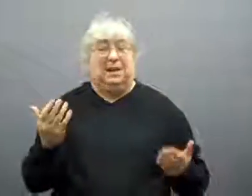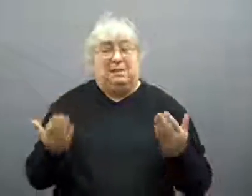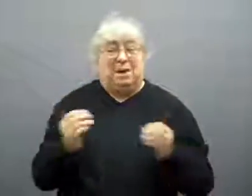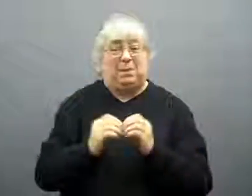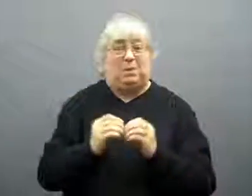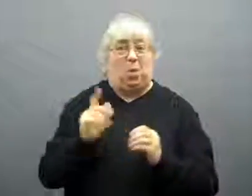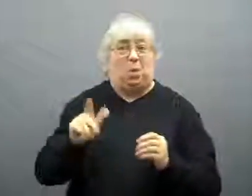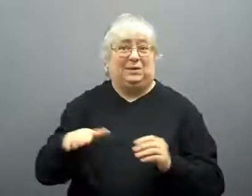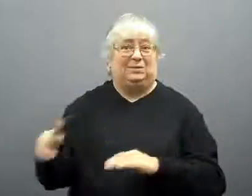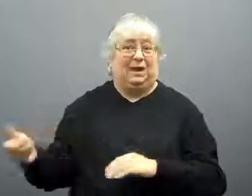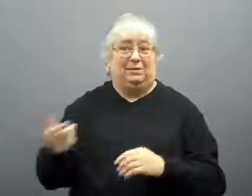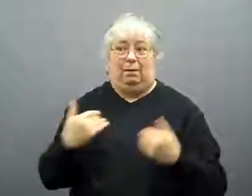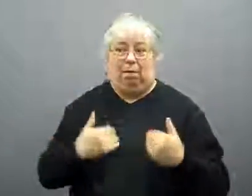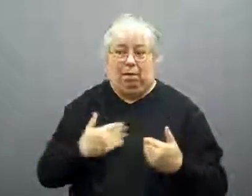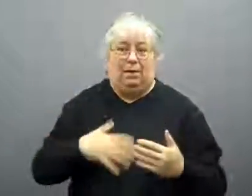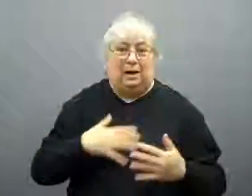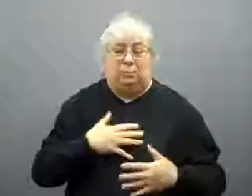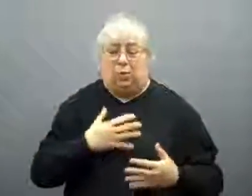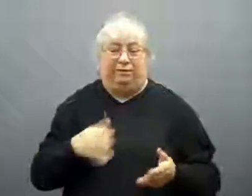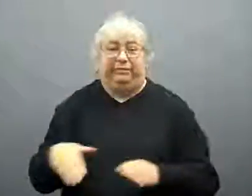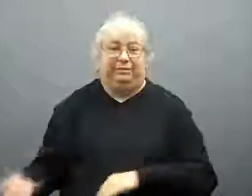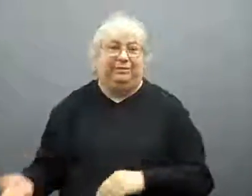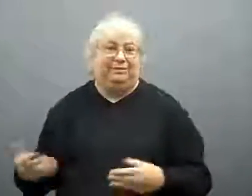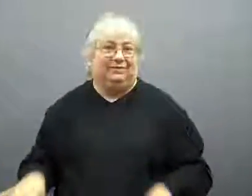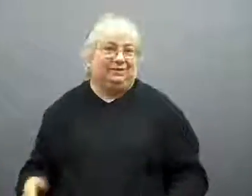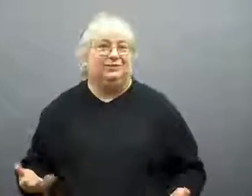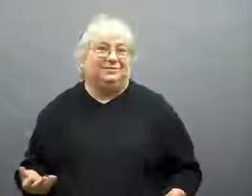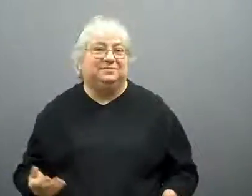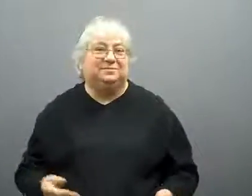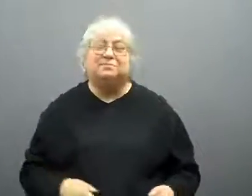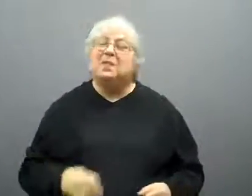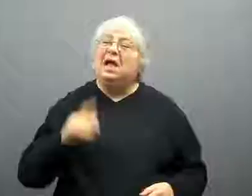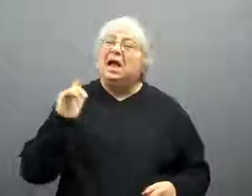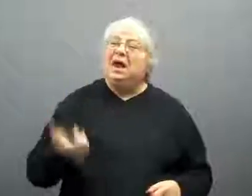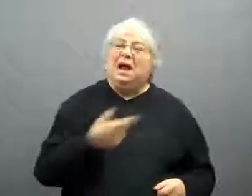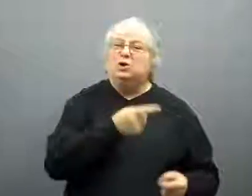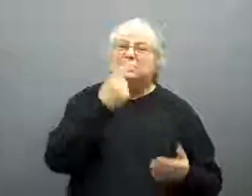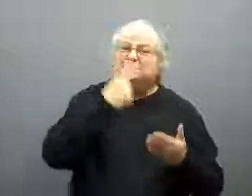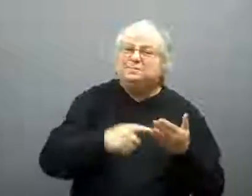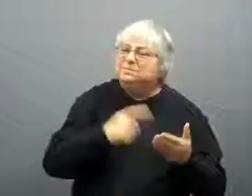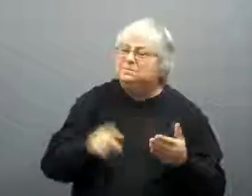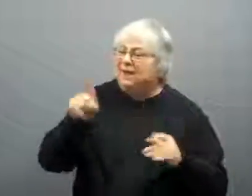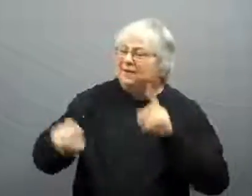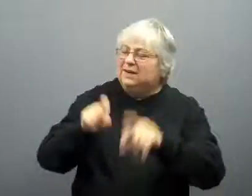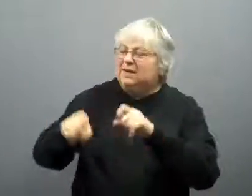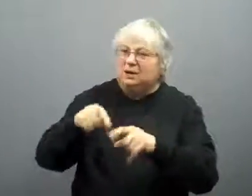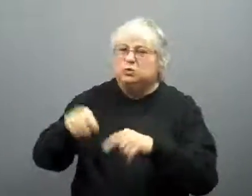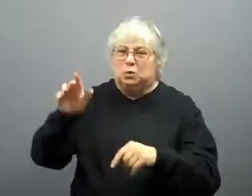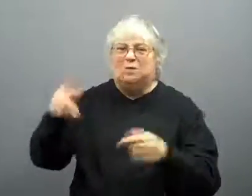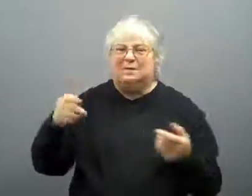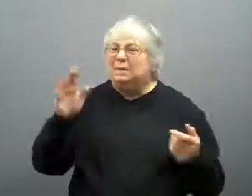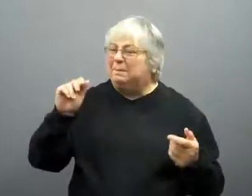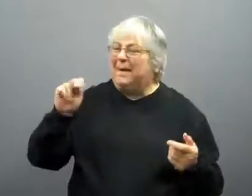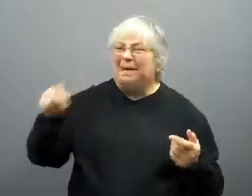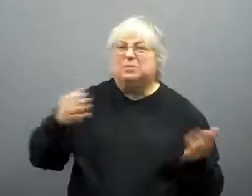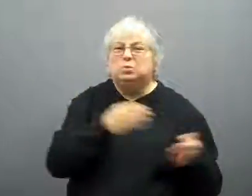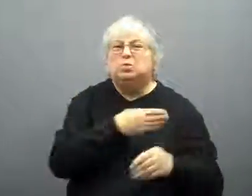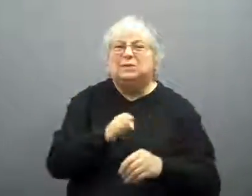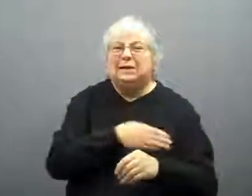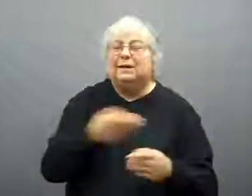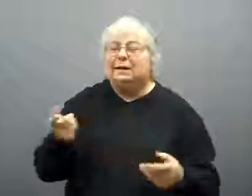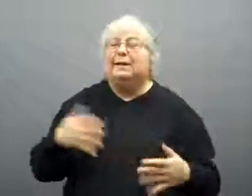So there may be more deaths due to this, not being able to breathe.